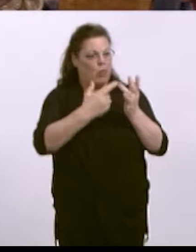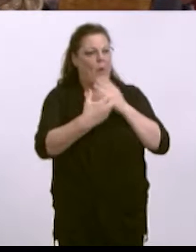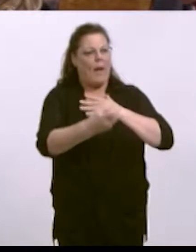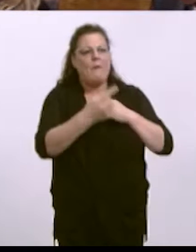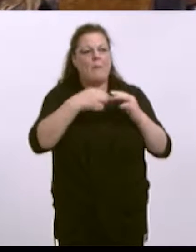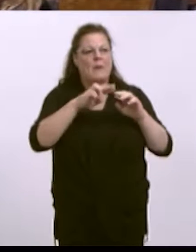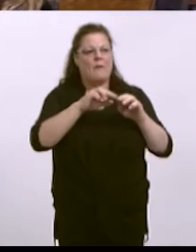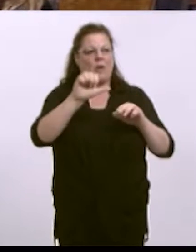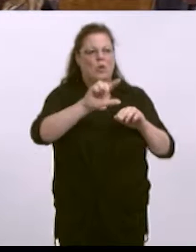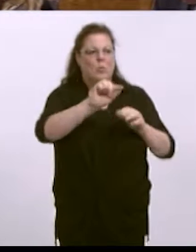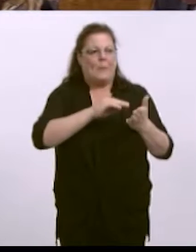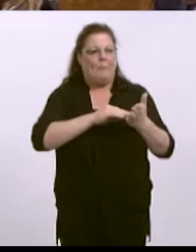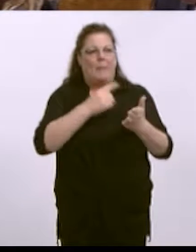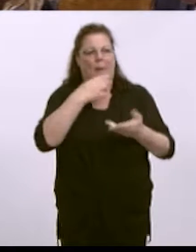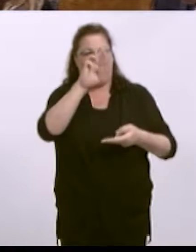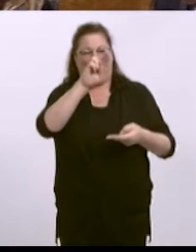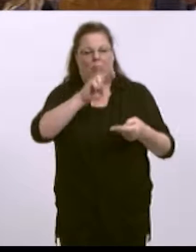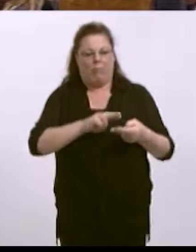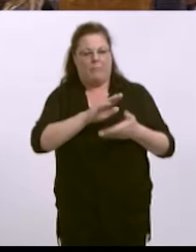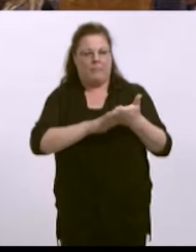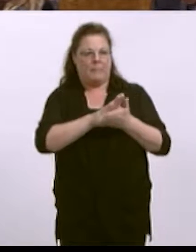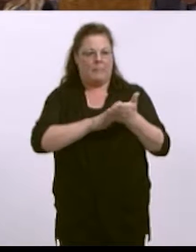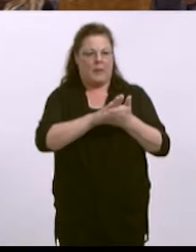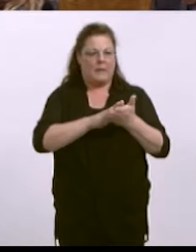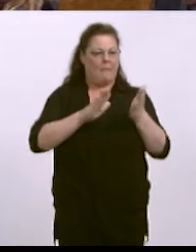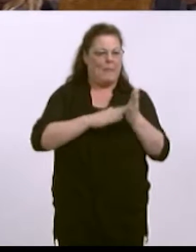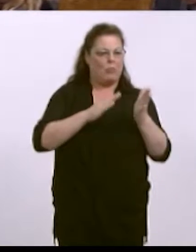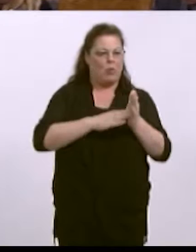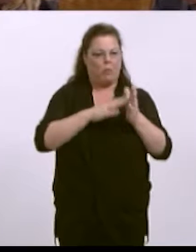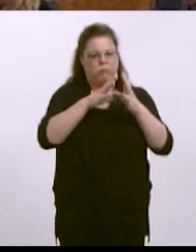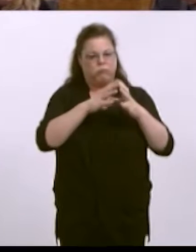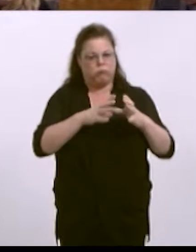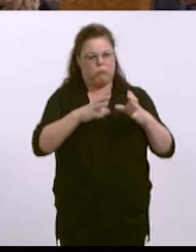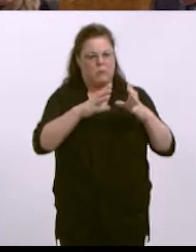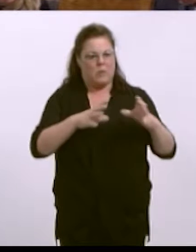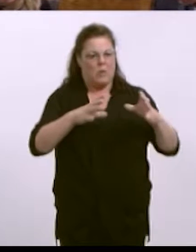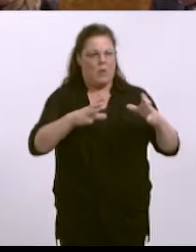money involved, then the reach of the metro, and the speed of its expansion will be less.